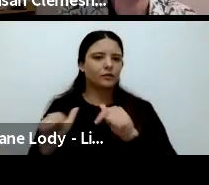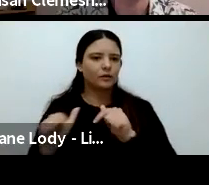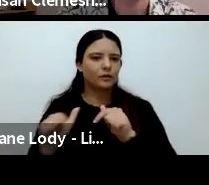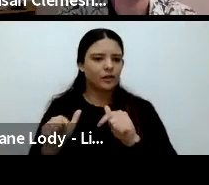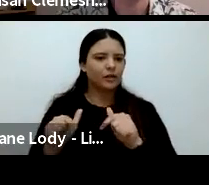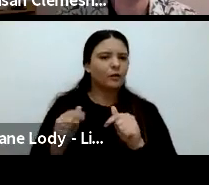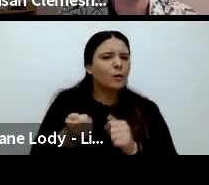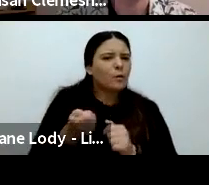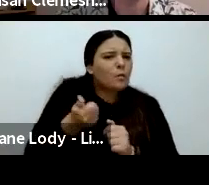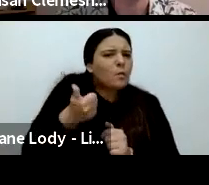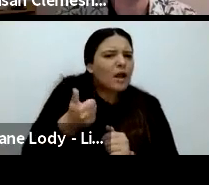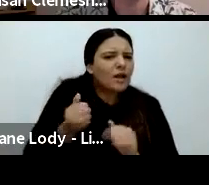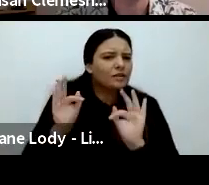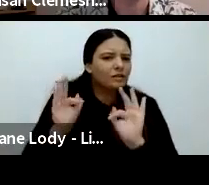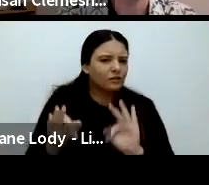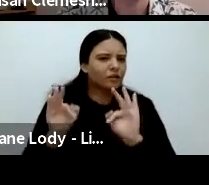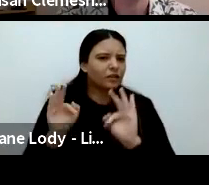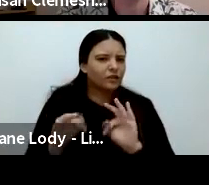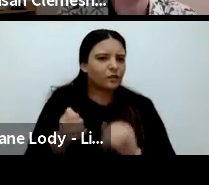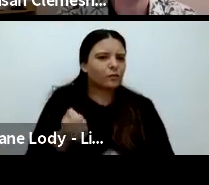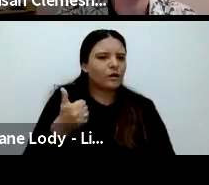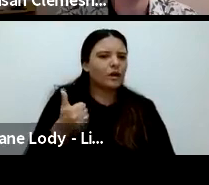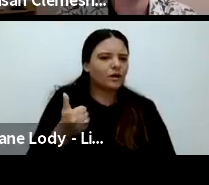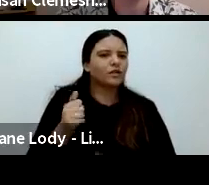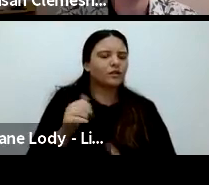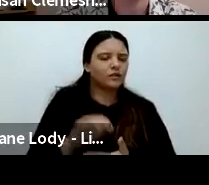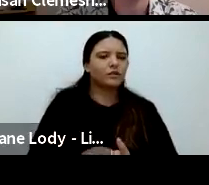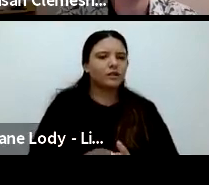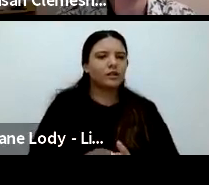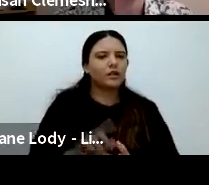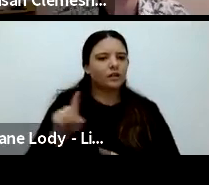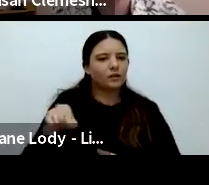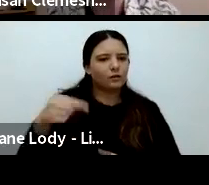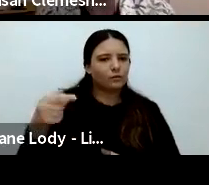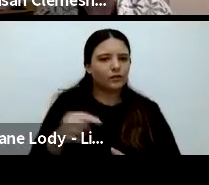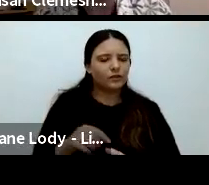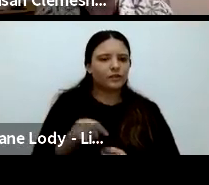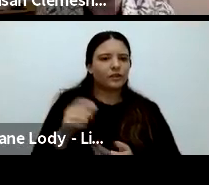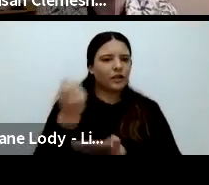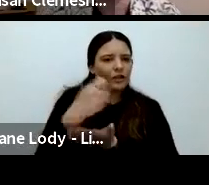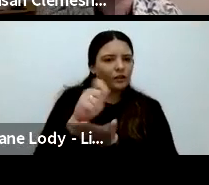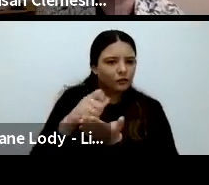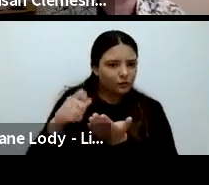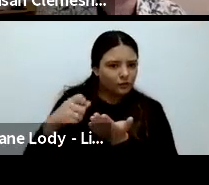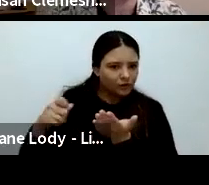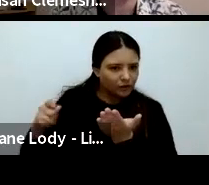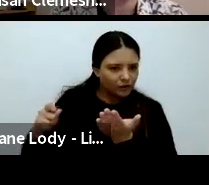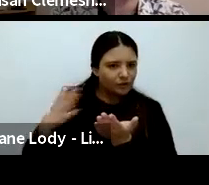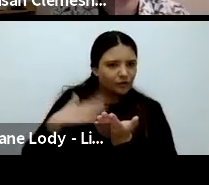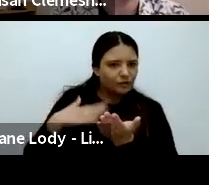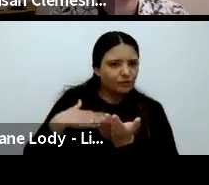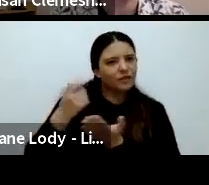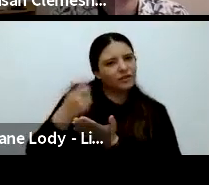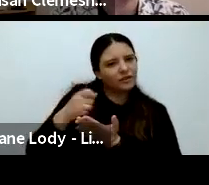now I'm going. through through and looking at my notes and taking notes from my notes.